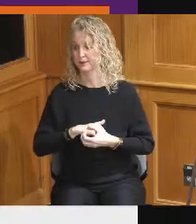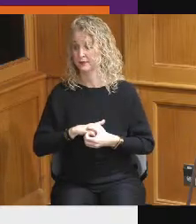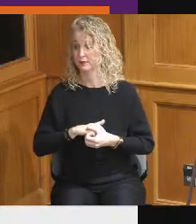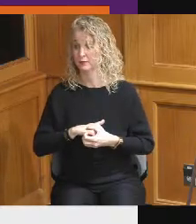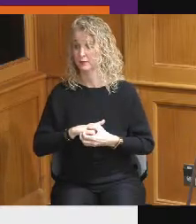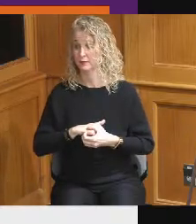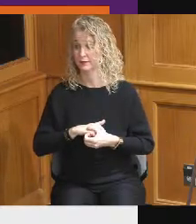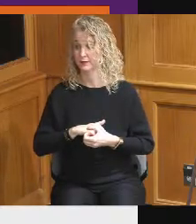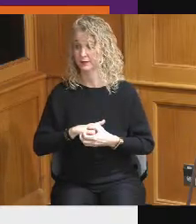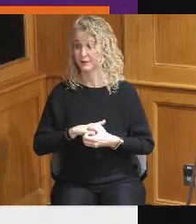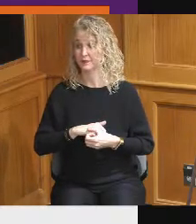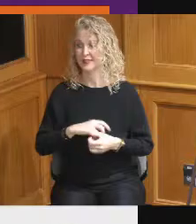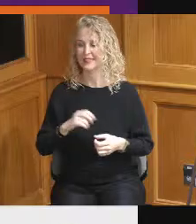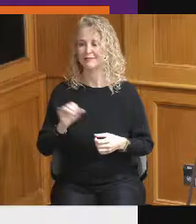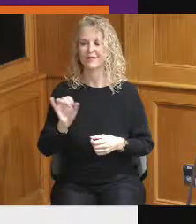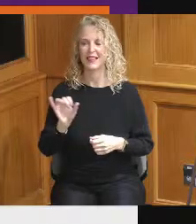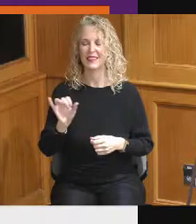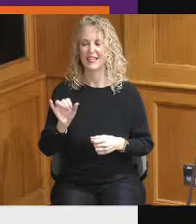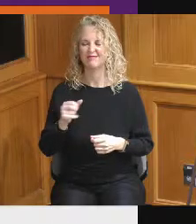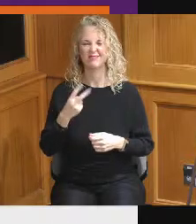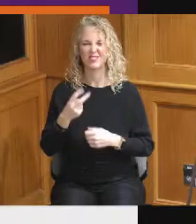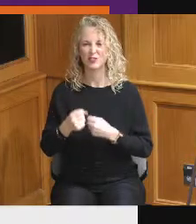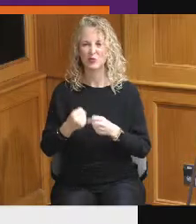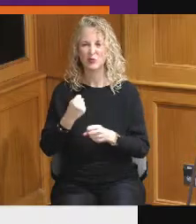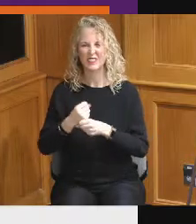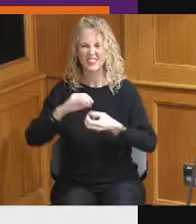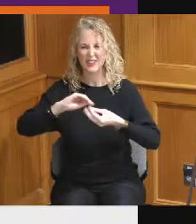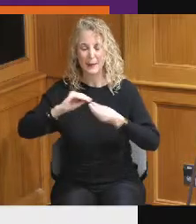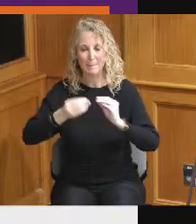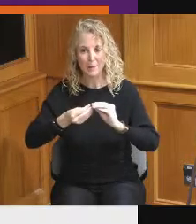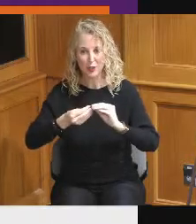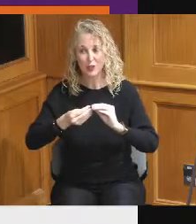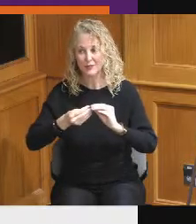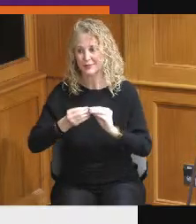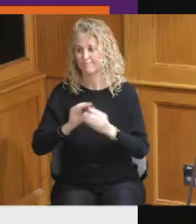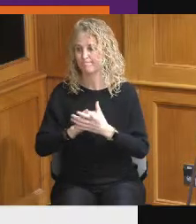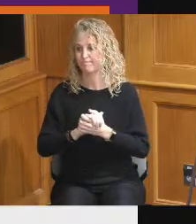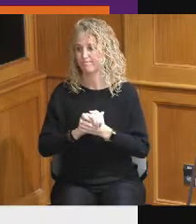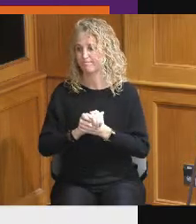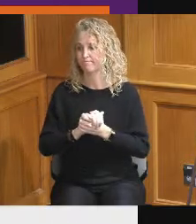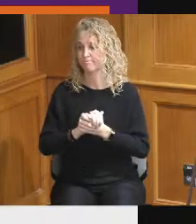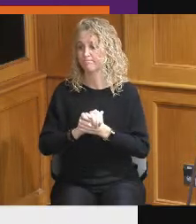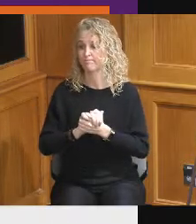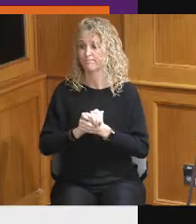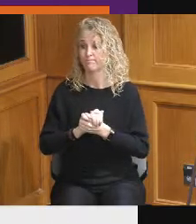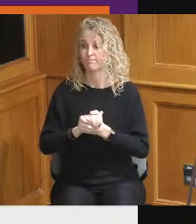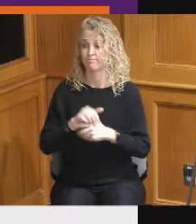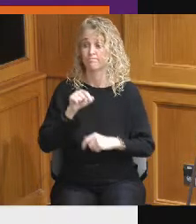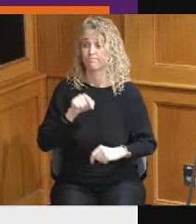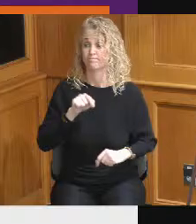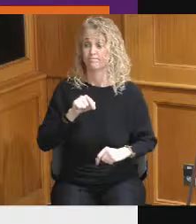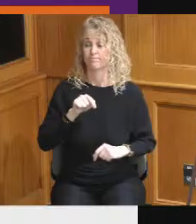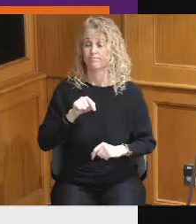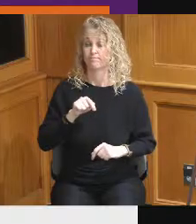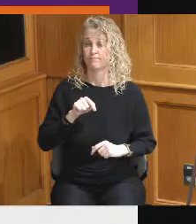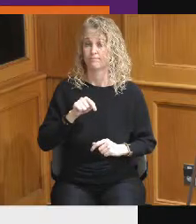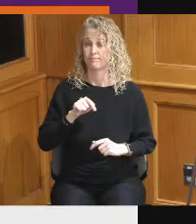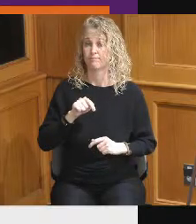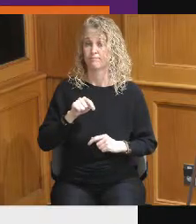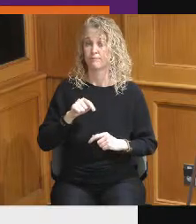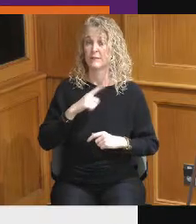Big H Topline to your impact numbers and this was a this was a repeat of what we did after year one